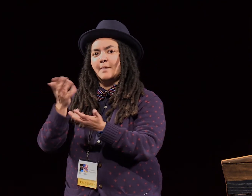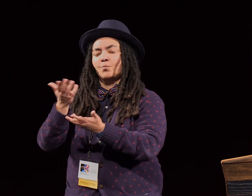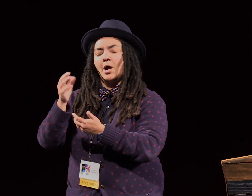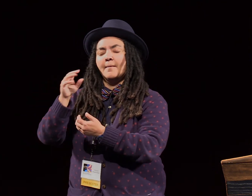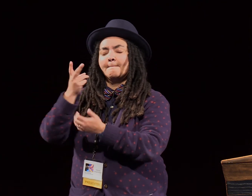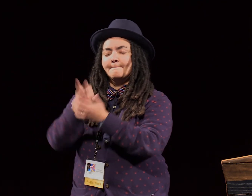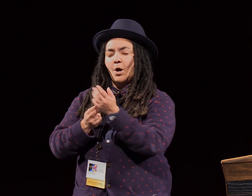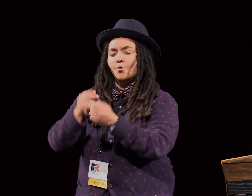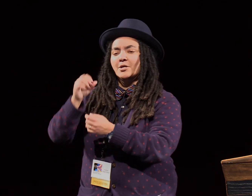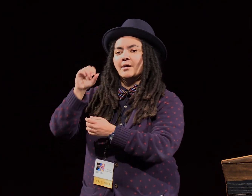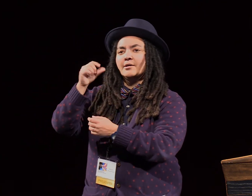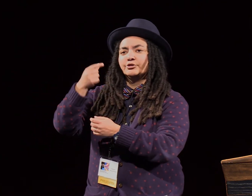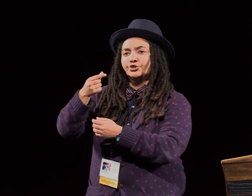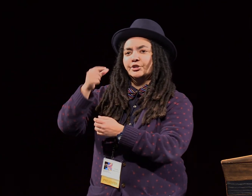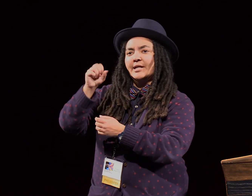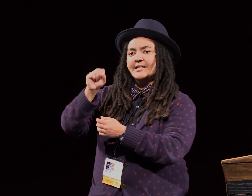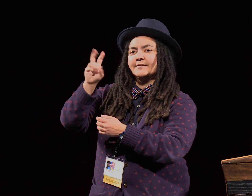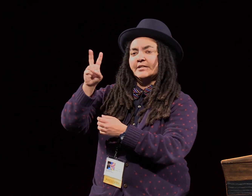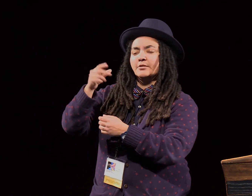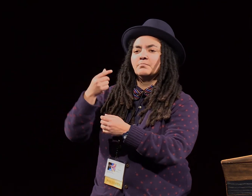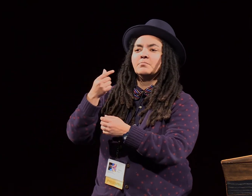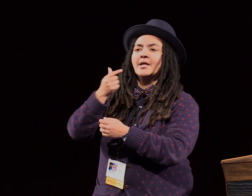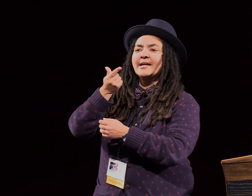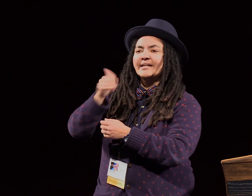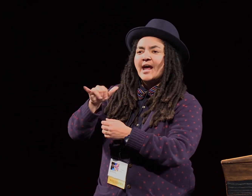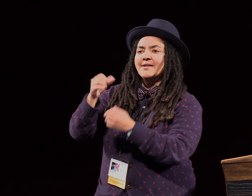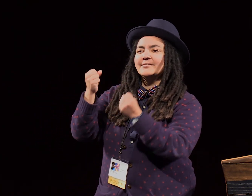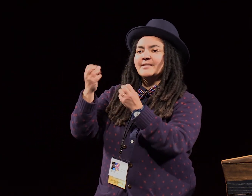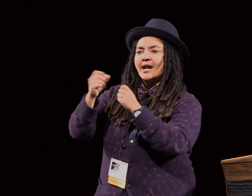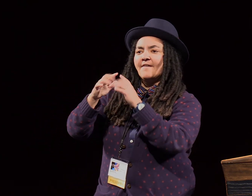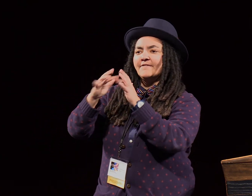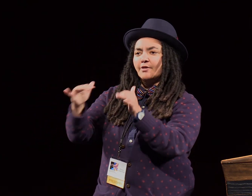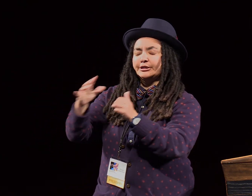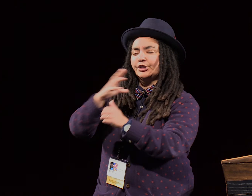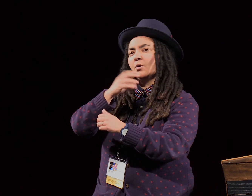And it's the same thing with gay identity and gay sign variation.